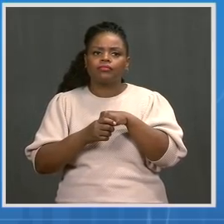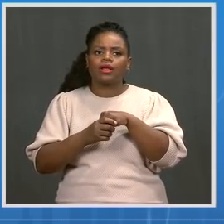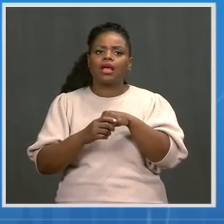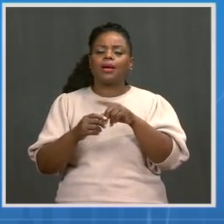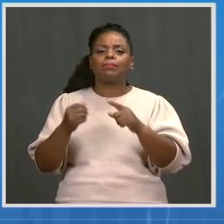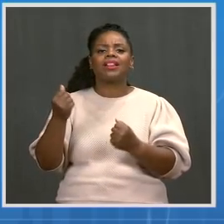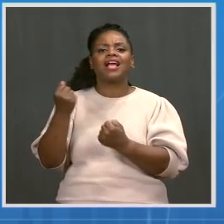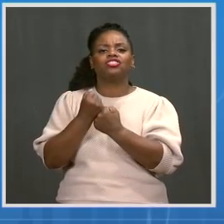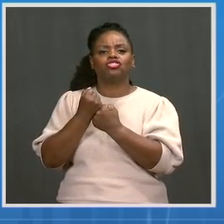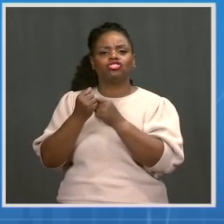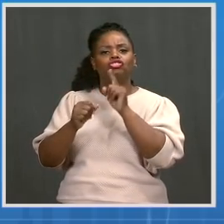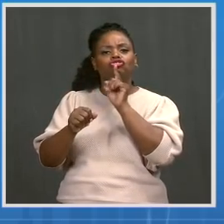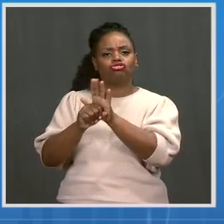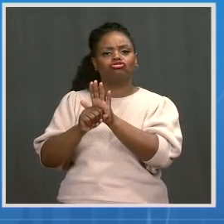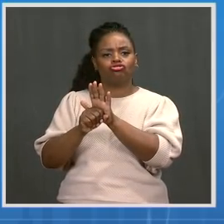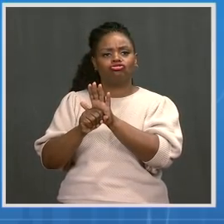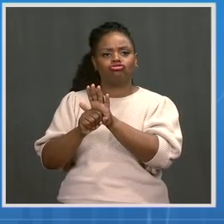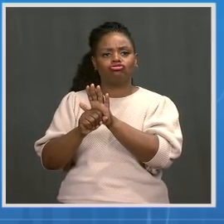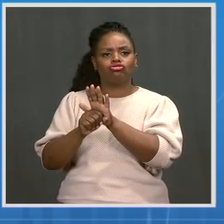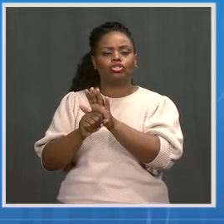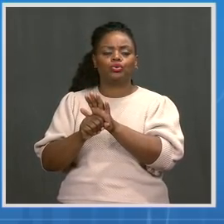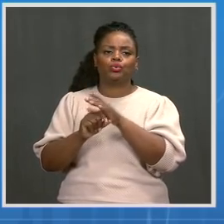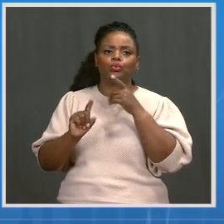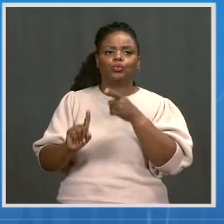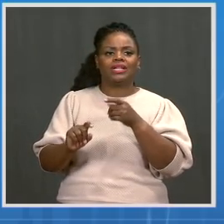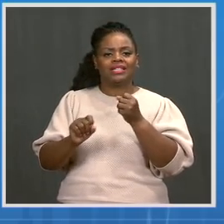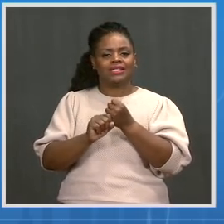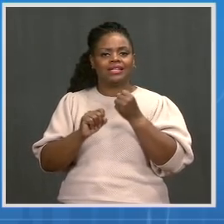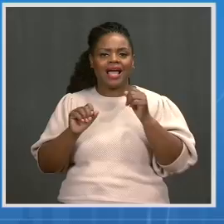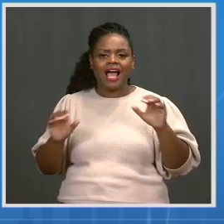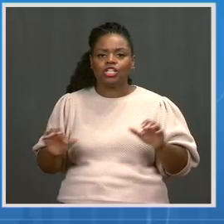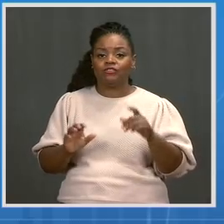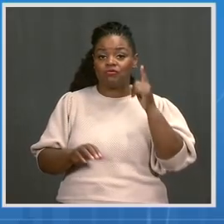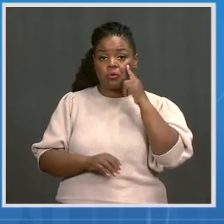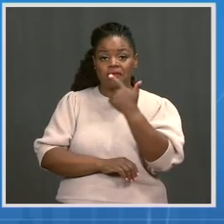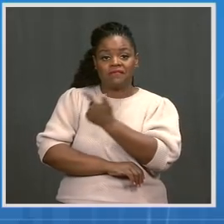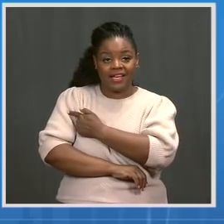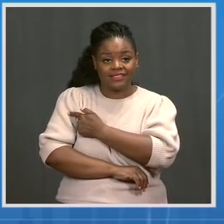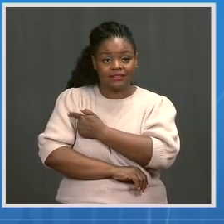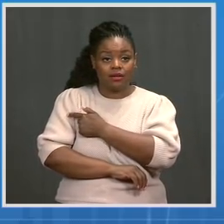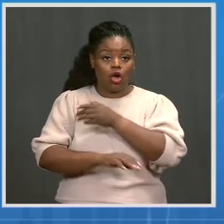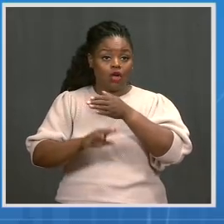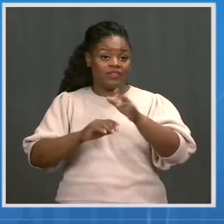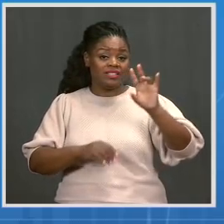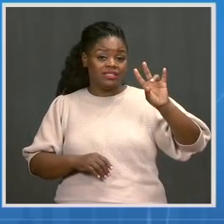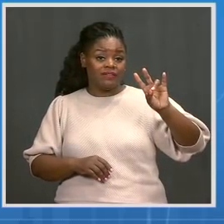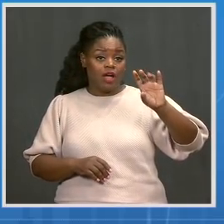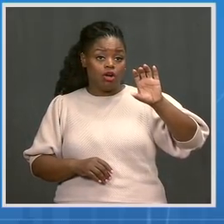to get their students and communities vaccinated. Over 700 colleges and universities have already signed the pledge.